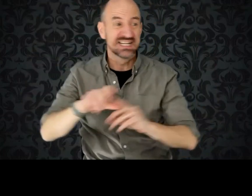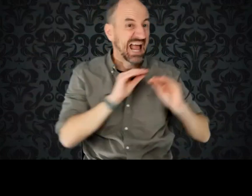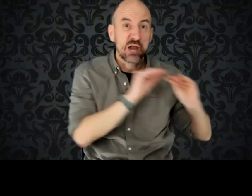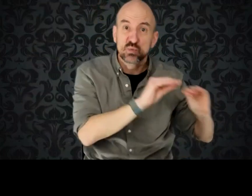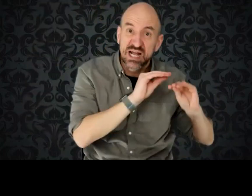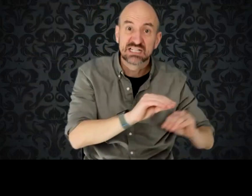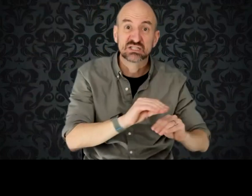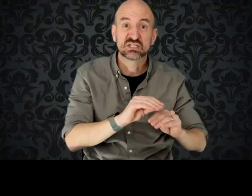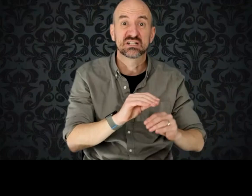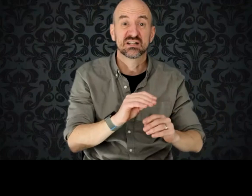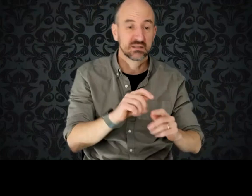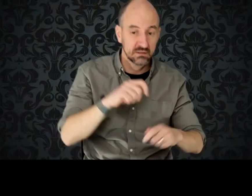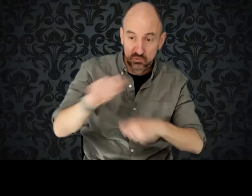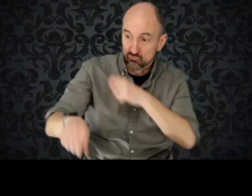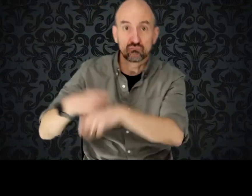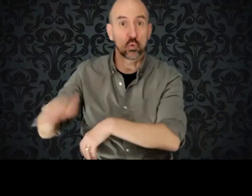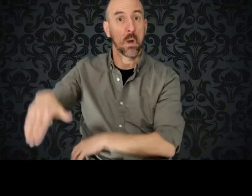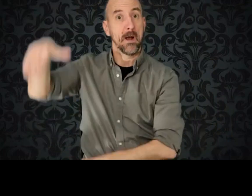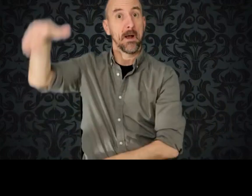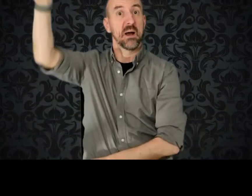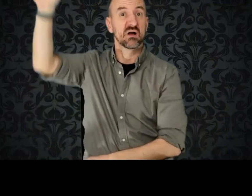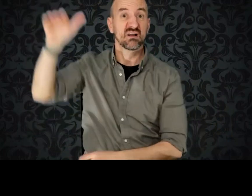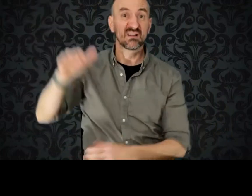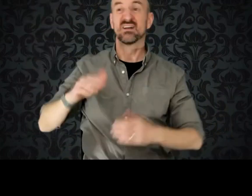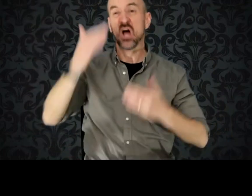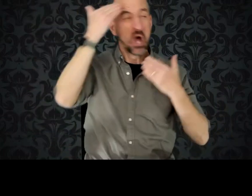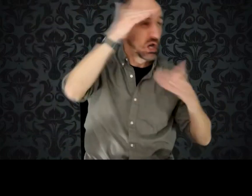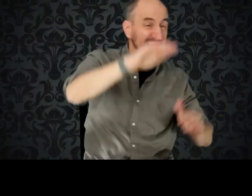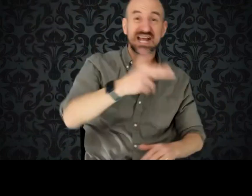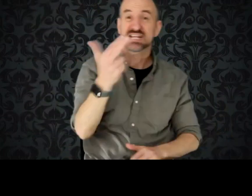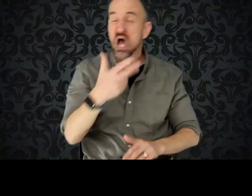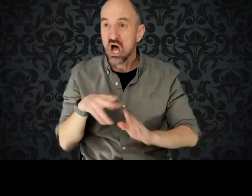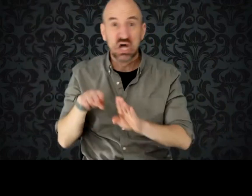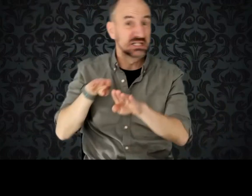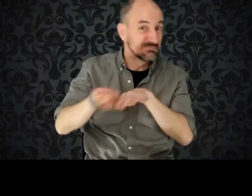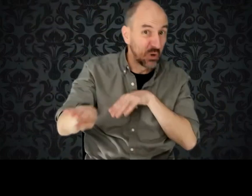unable to fulfil their potential. So we support people to feel connected and valued, and we